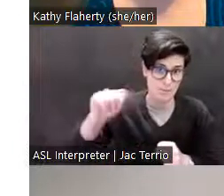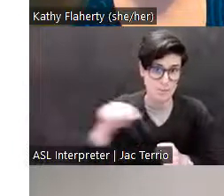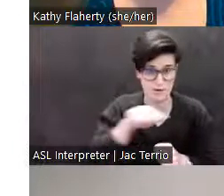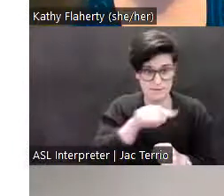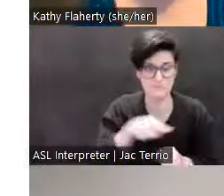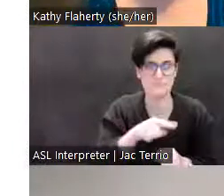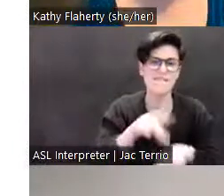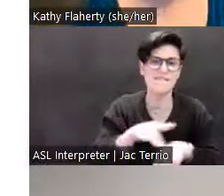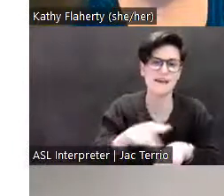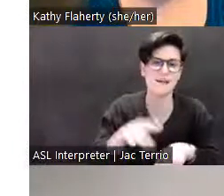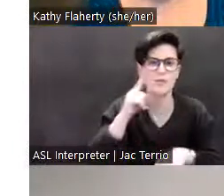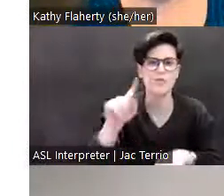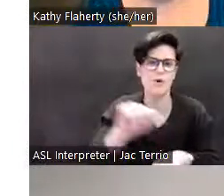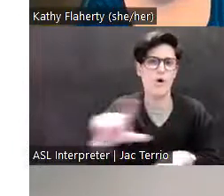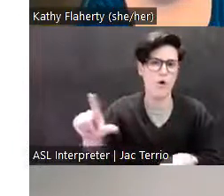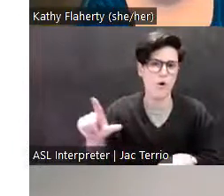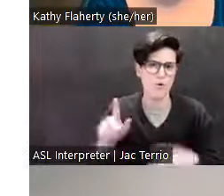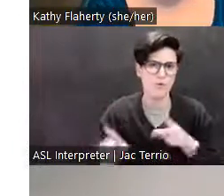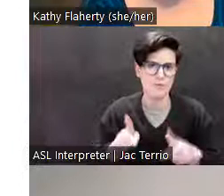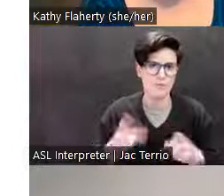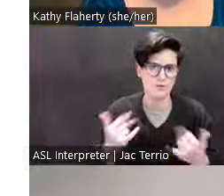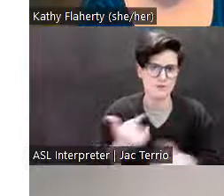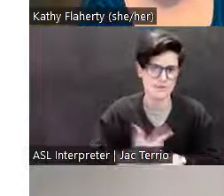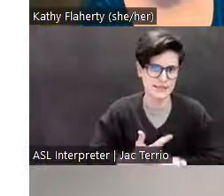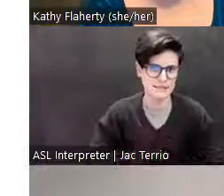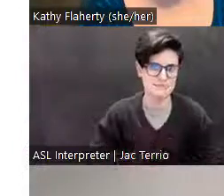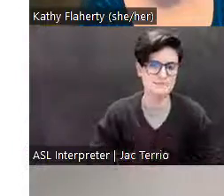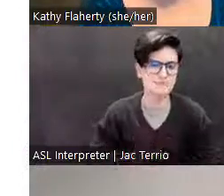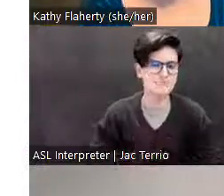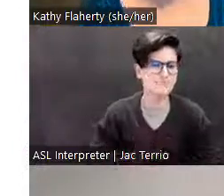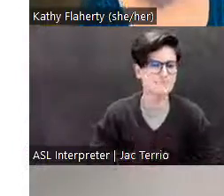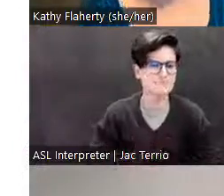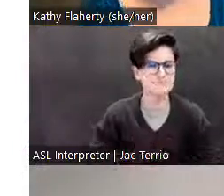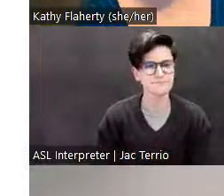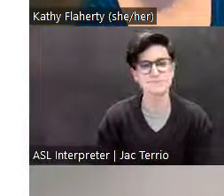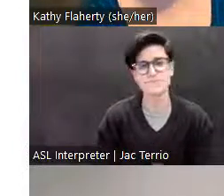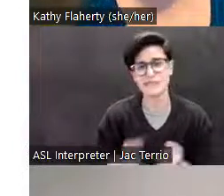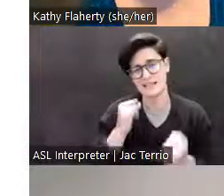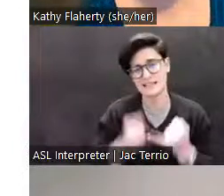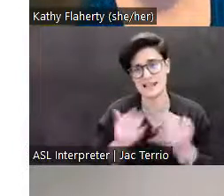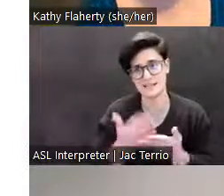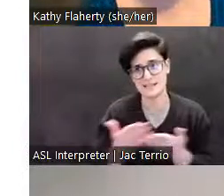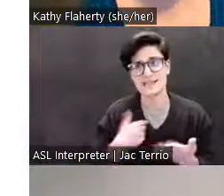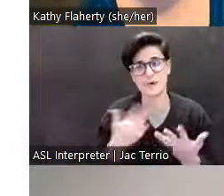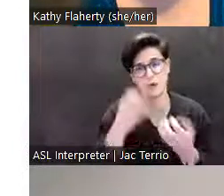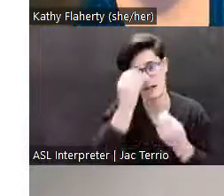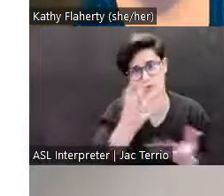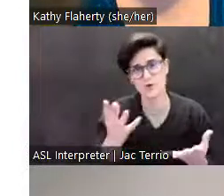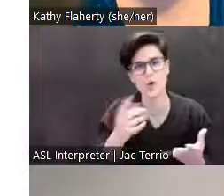15:32:33 And i'll last thing I wanna also let you know is that you can also file a complaint